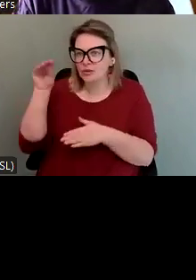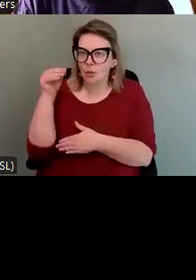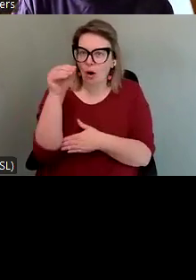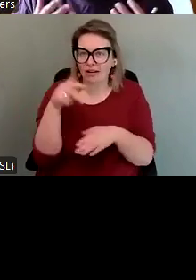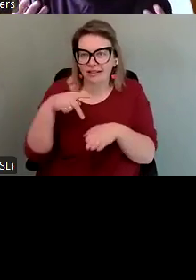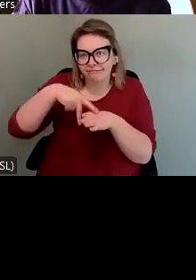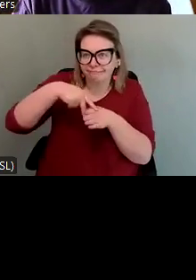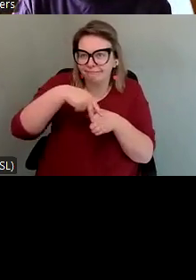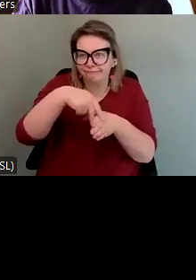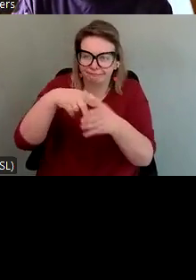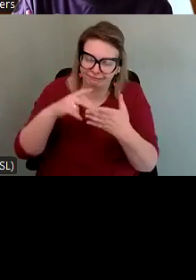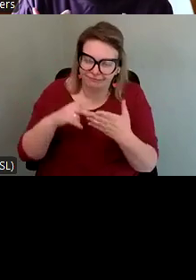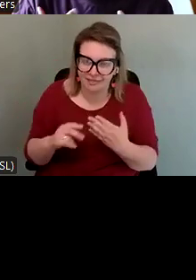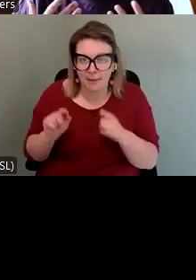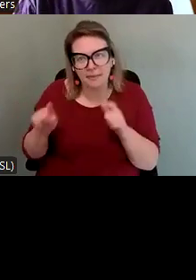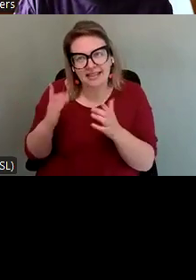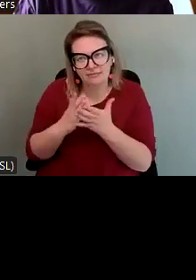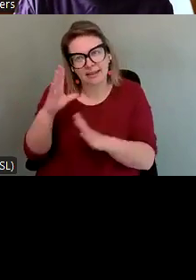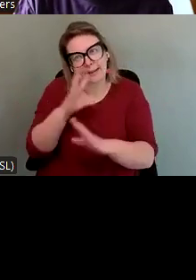It's a Metaphor for how marketing pixels